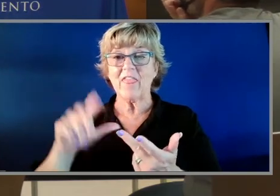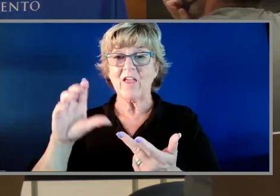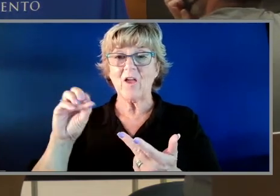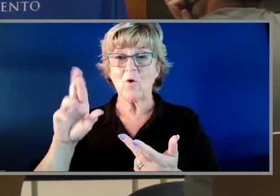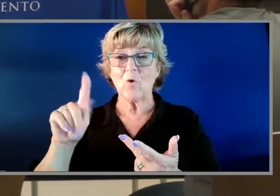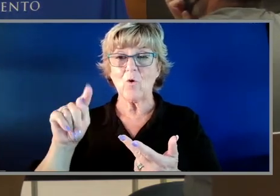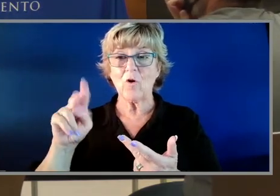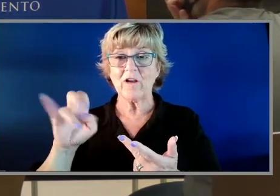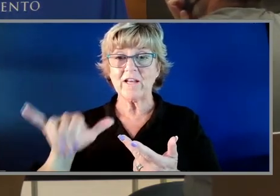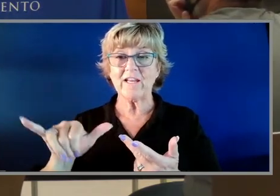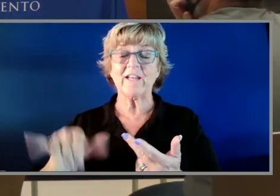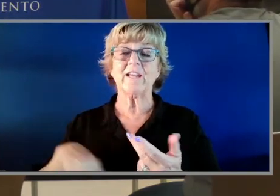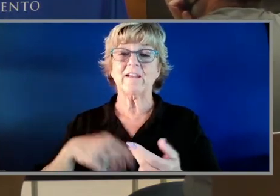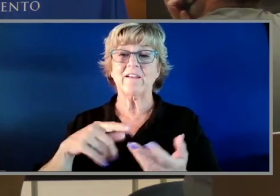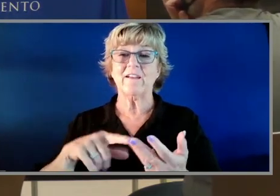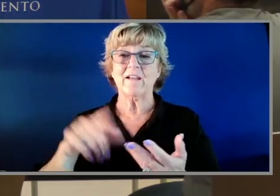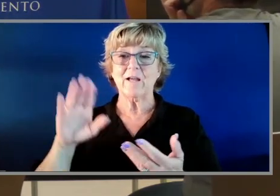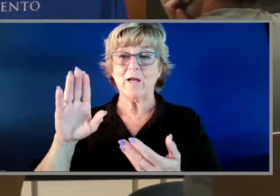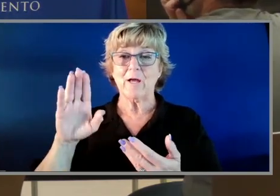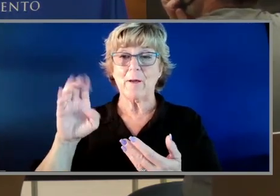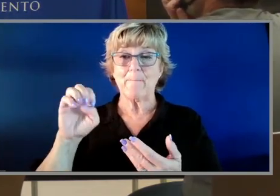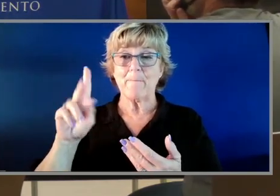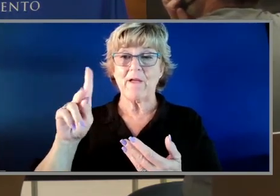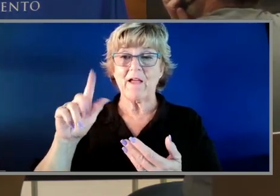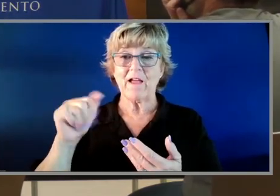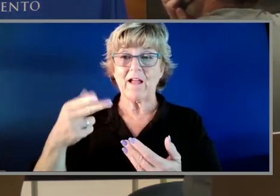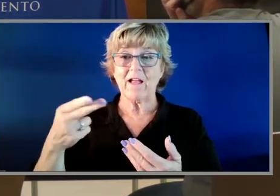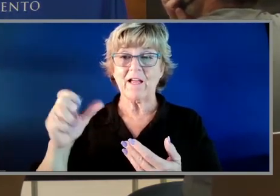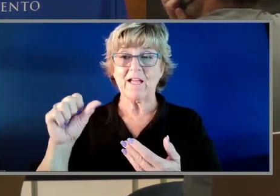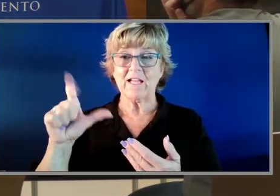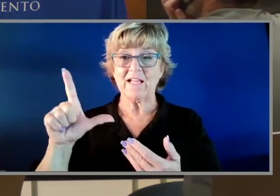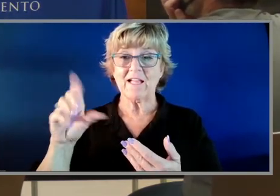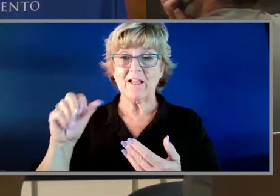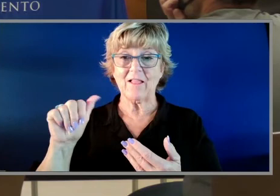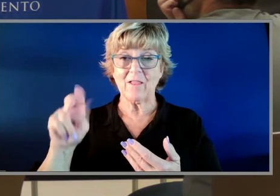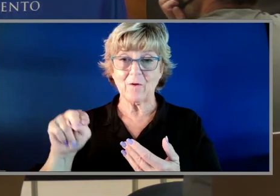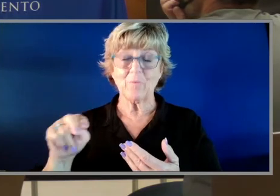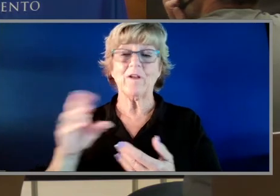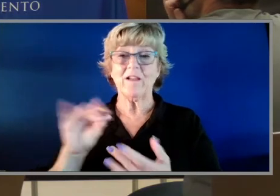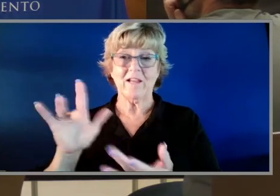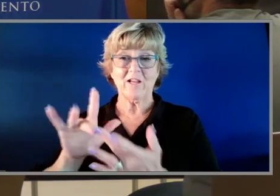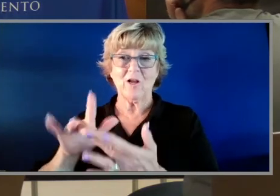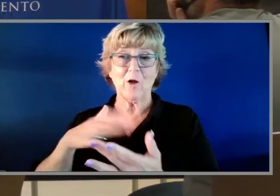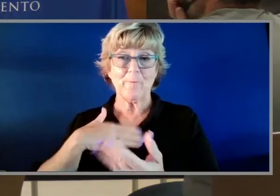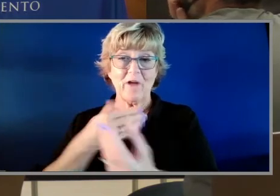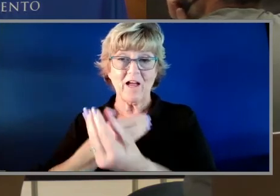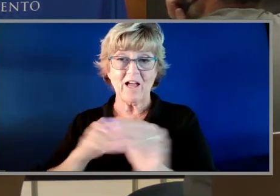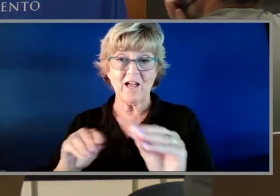Studio: talk with Doug myself obviously Courtney others that are here, I would just acknowledged by Chief of Staff